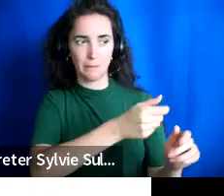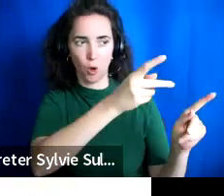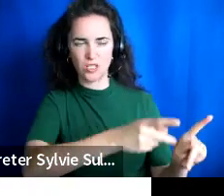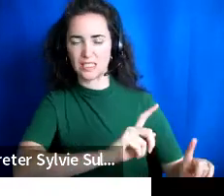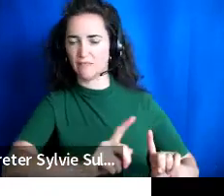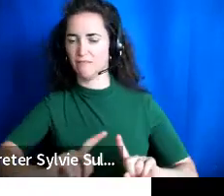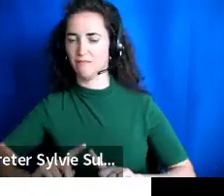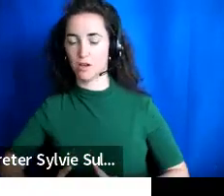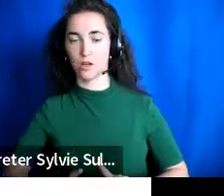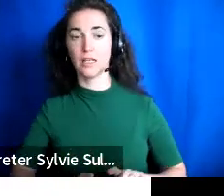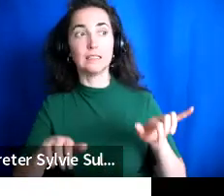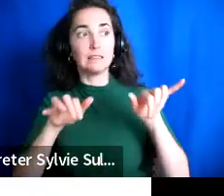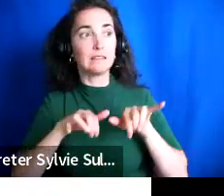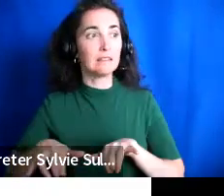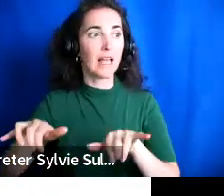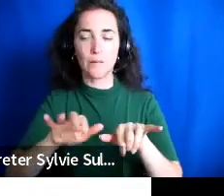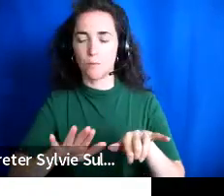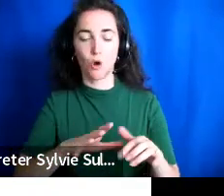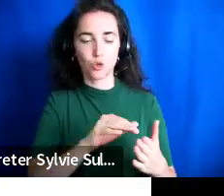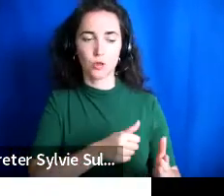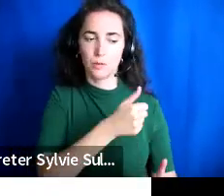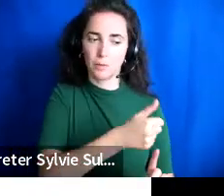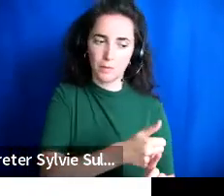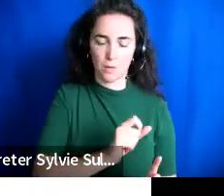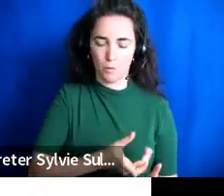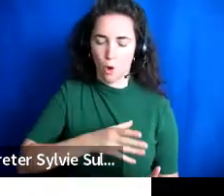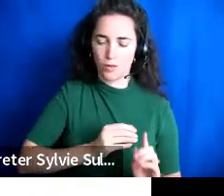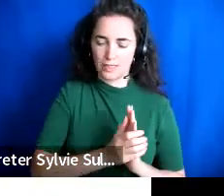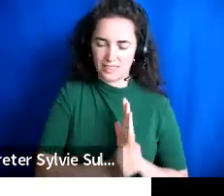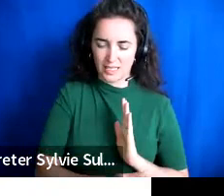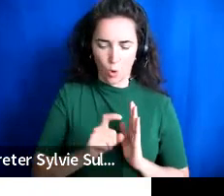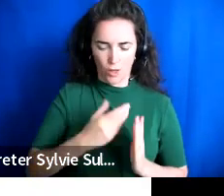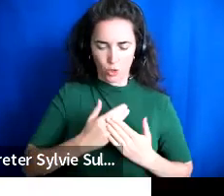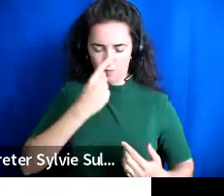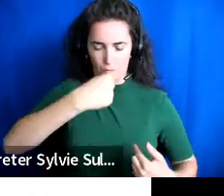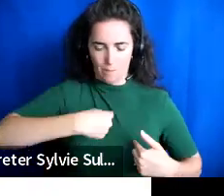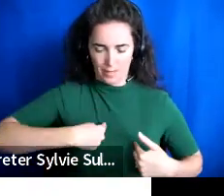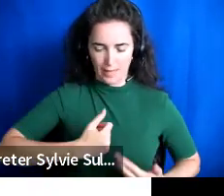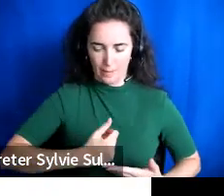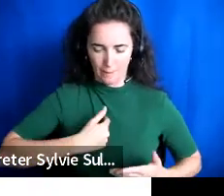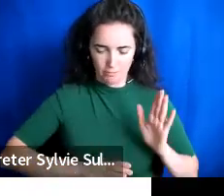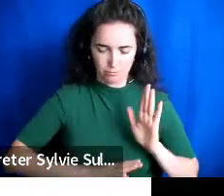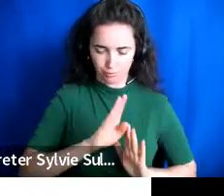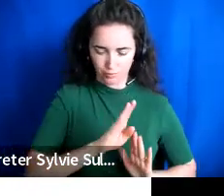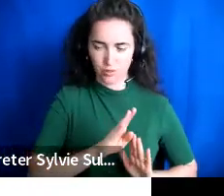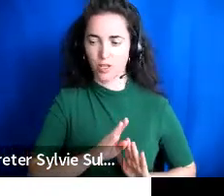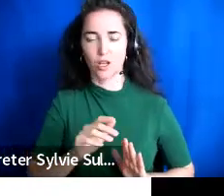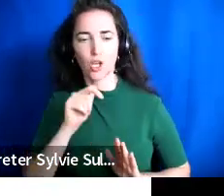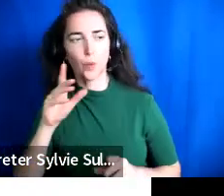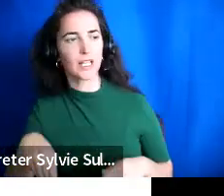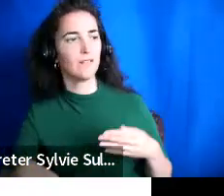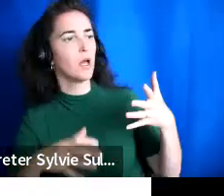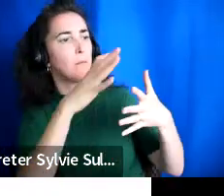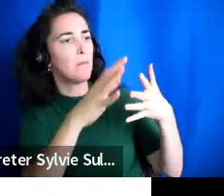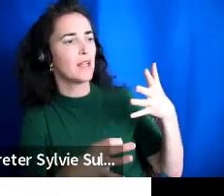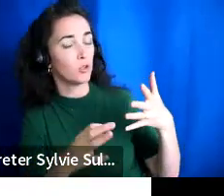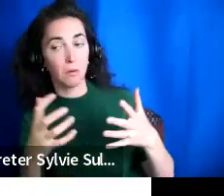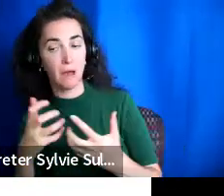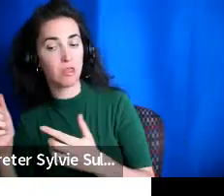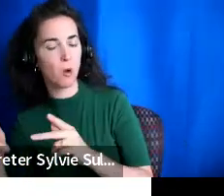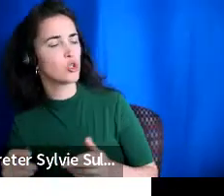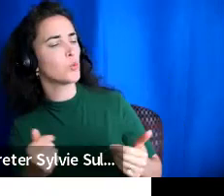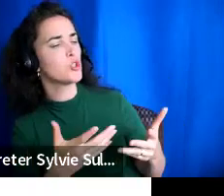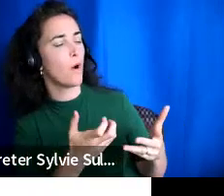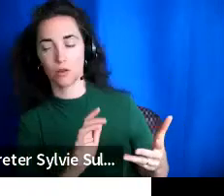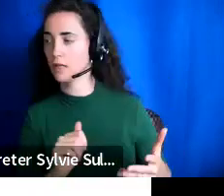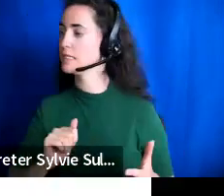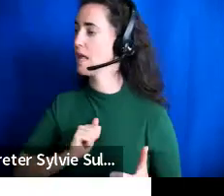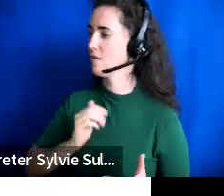All students need to develop their own skills, to find out what works for them, to be successful and not pick from a menu of things that work for someone else. Absolutely Absolutely.